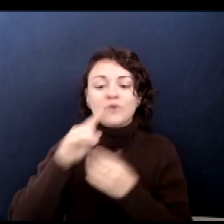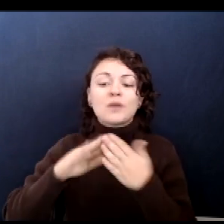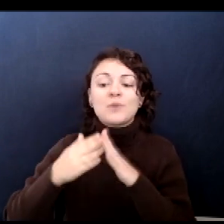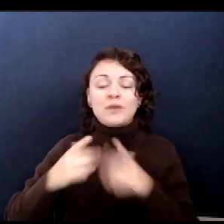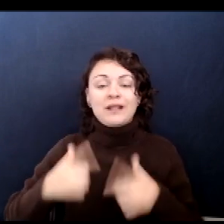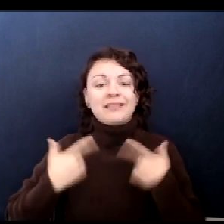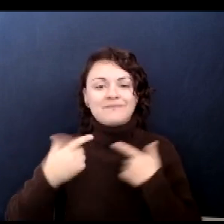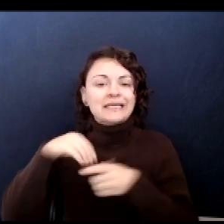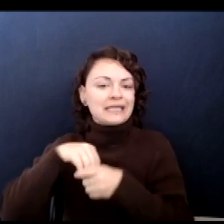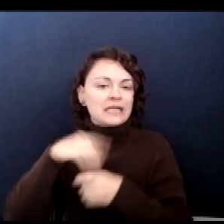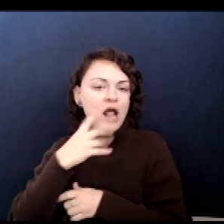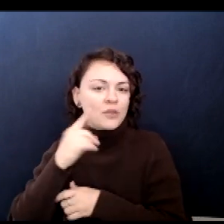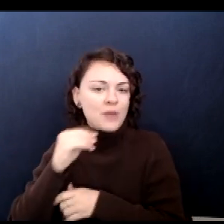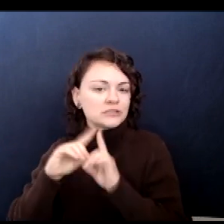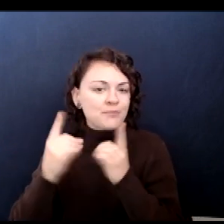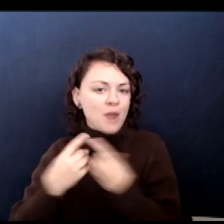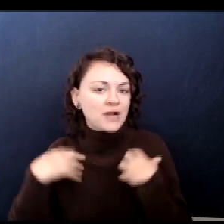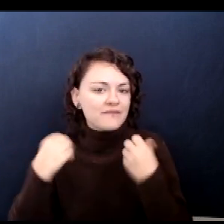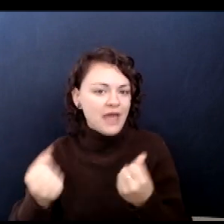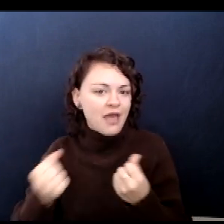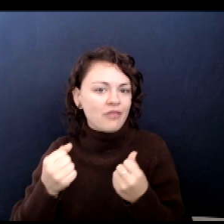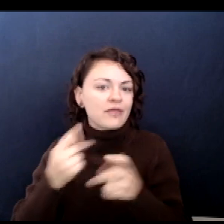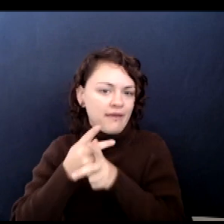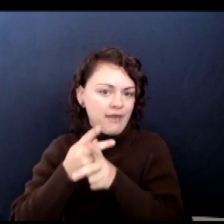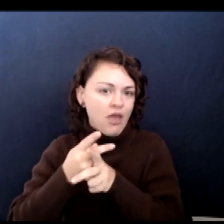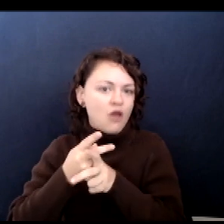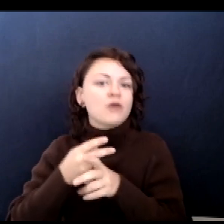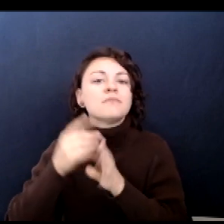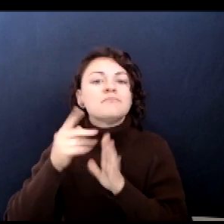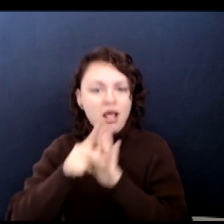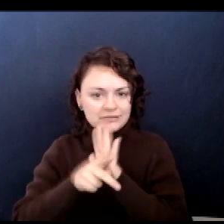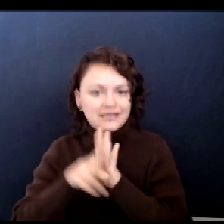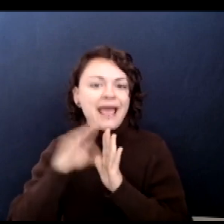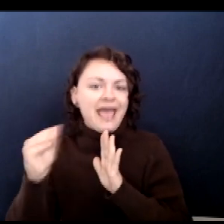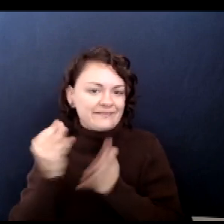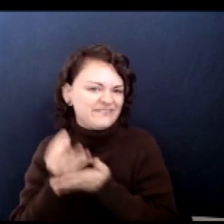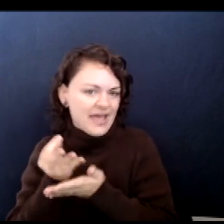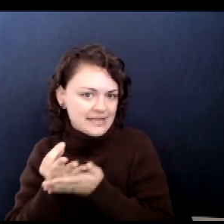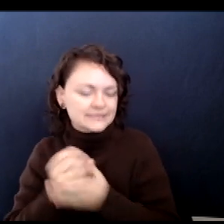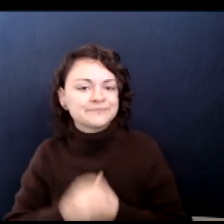Health Care Policy and Financing. The floor is your walls. Thank you.